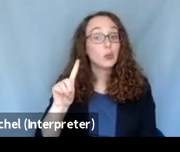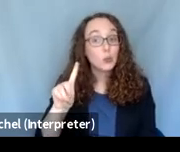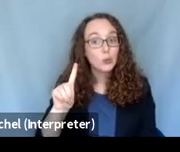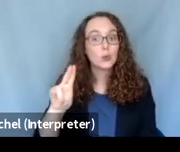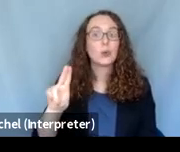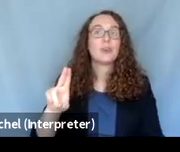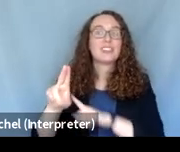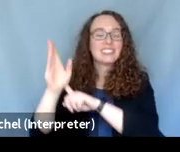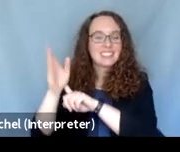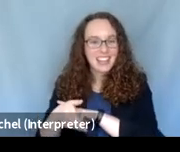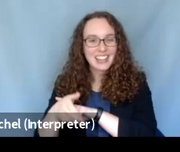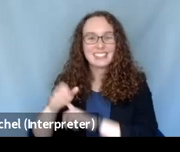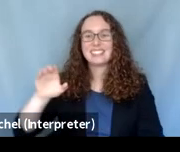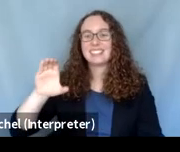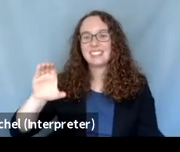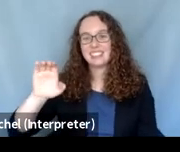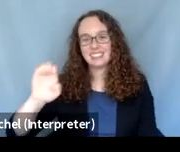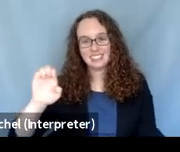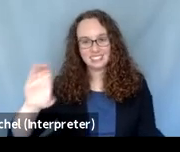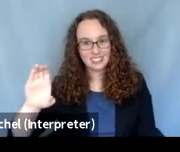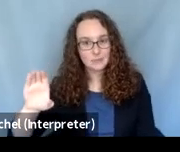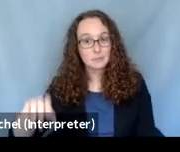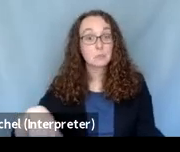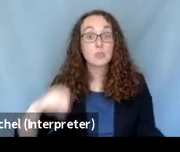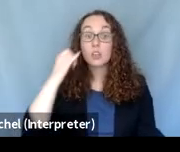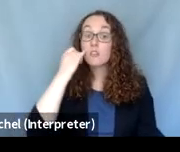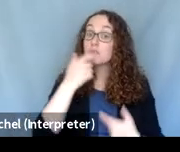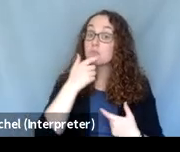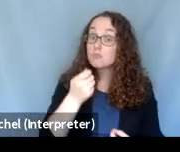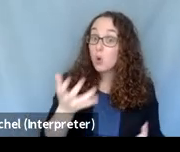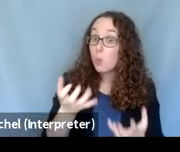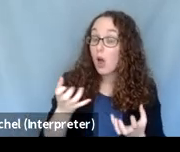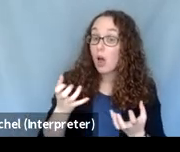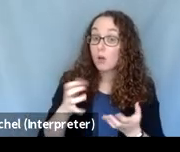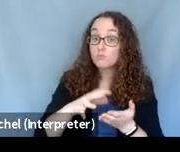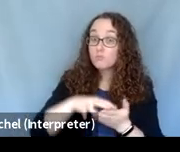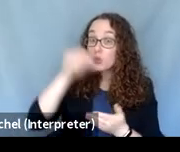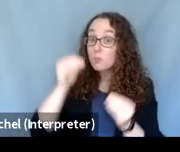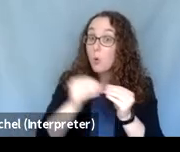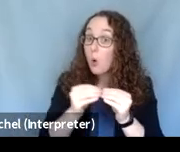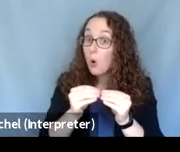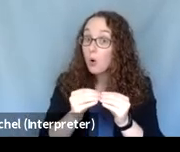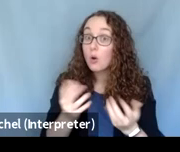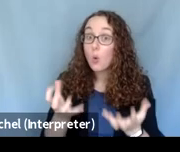If you're interested in finding out more about our center or setting up an appointment again